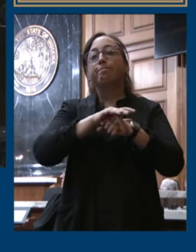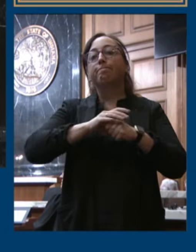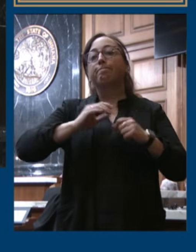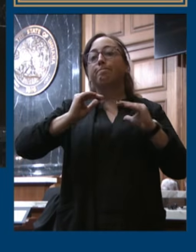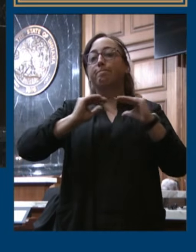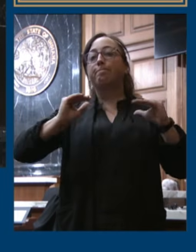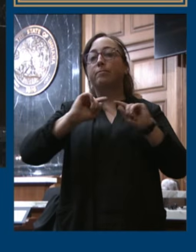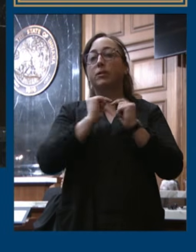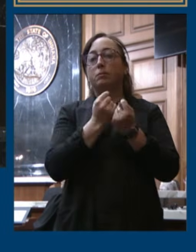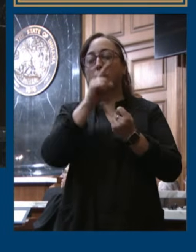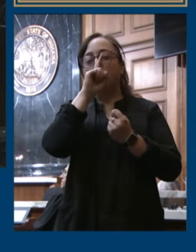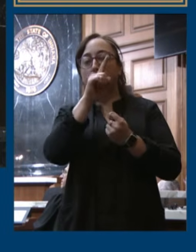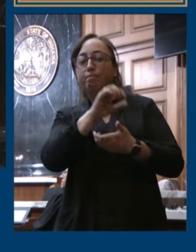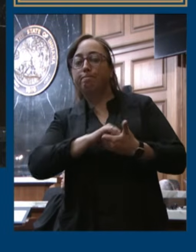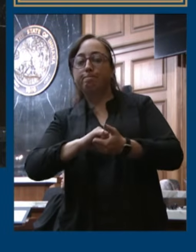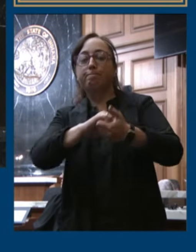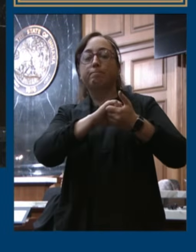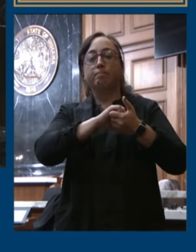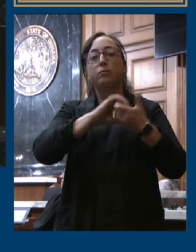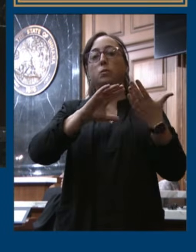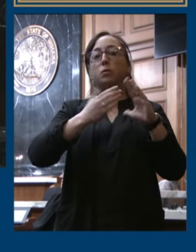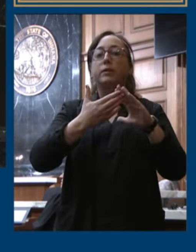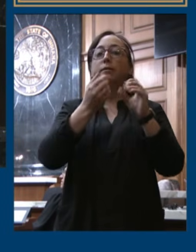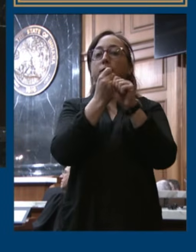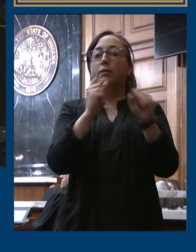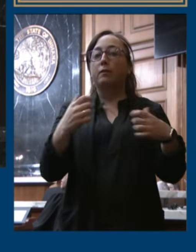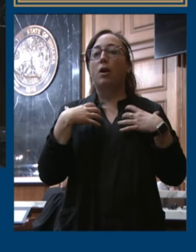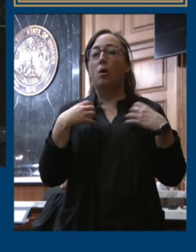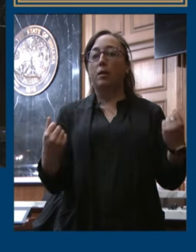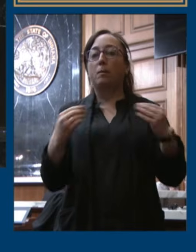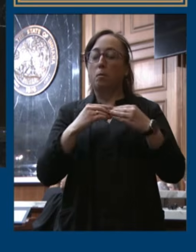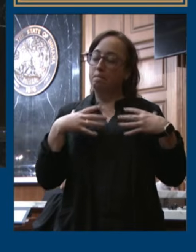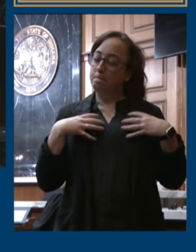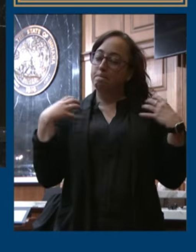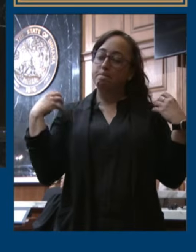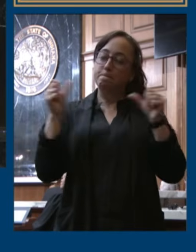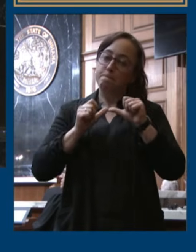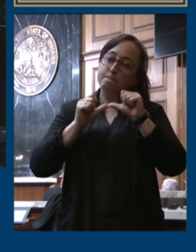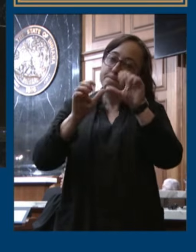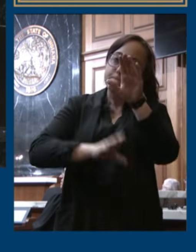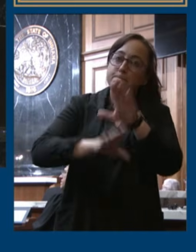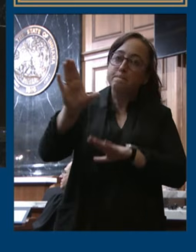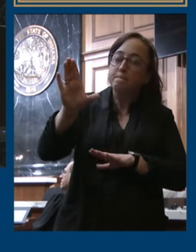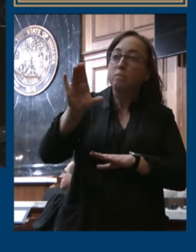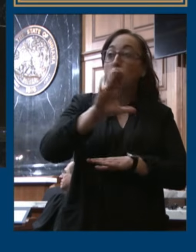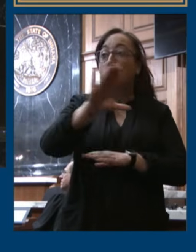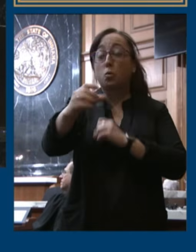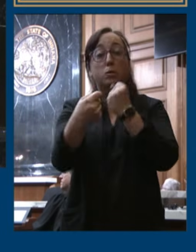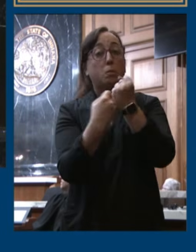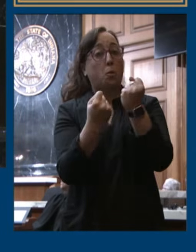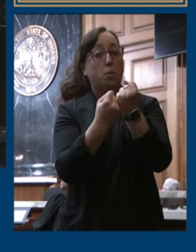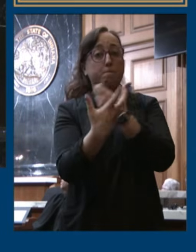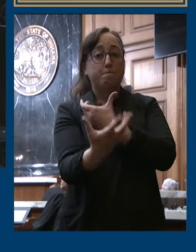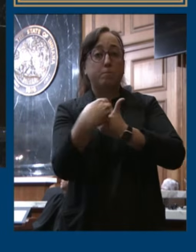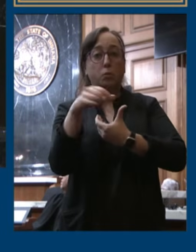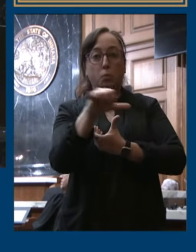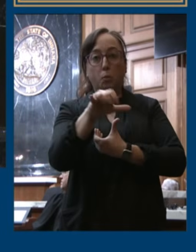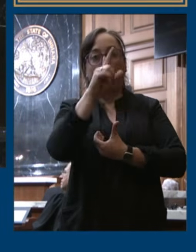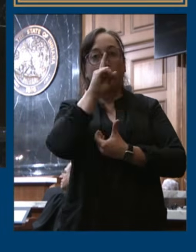COMMUNITIES SAFER, HEALTHIER, AND MORE RESILIENT ARE DOING SO WITH YOUR SUPPORT. TO ENSURE EFFECTIVE RESULTS FOR EVERY COMMUNITY,